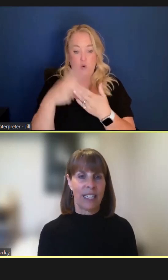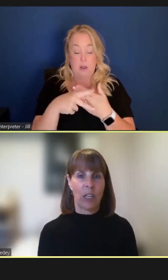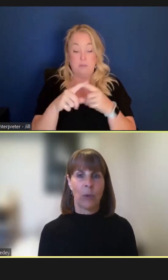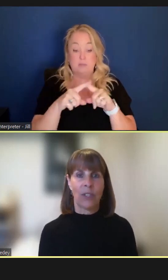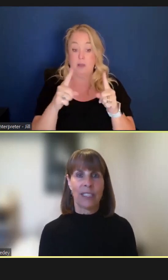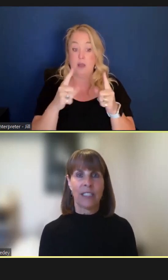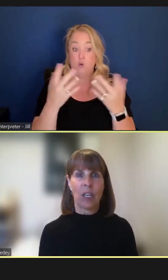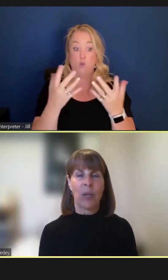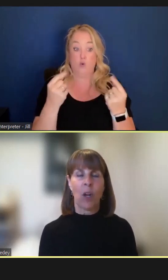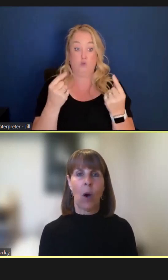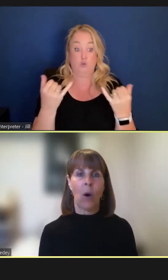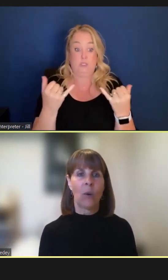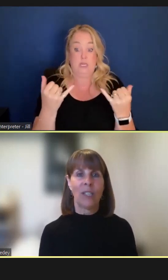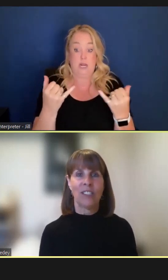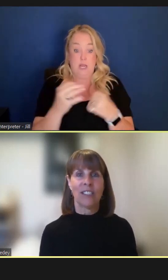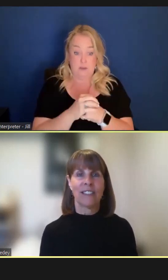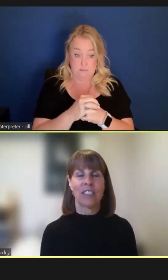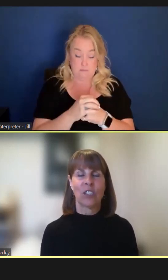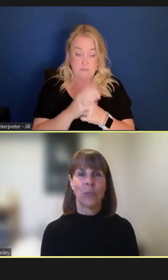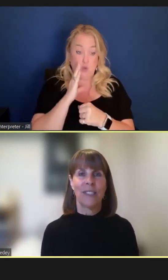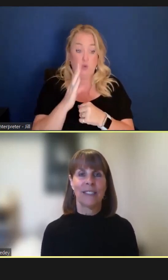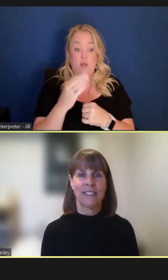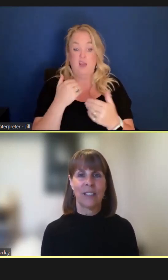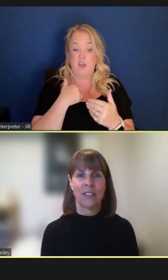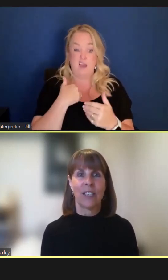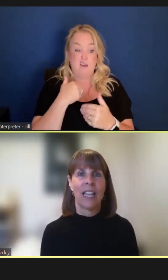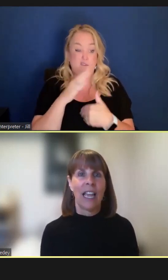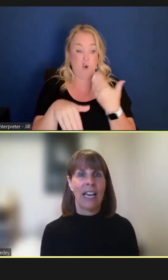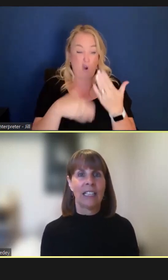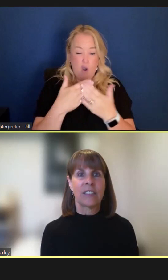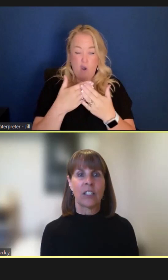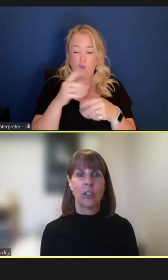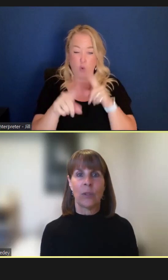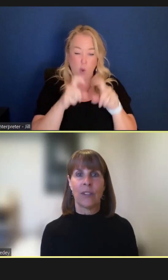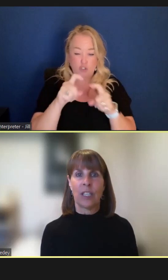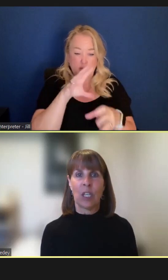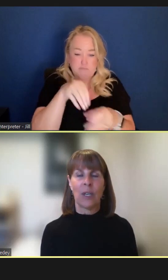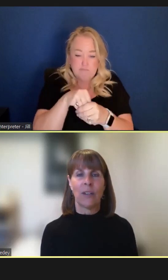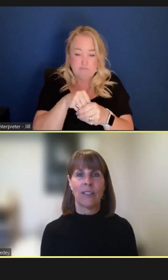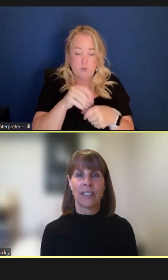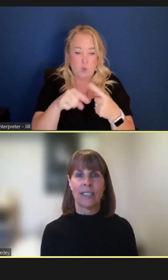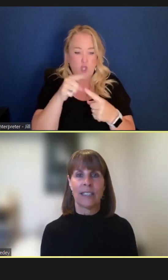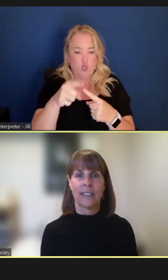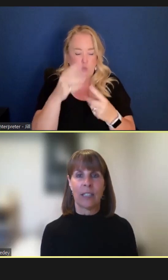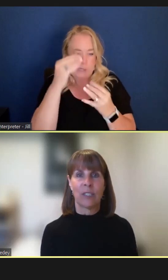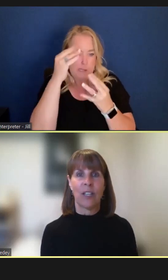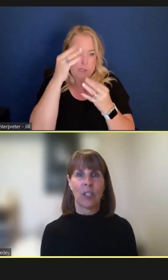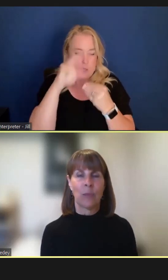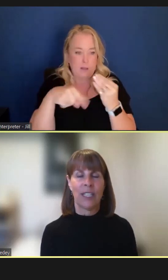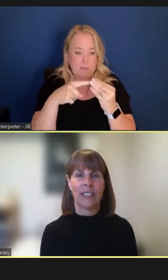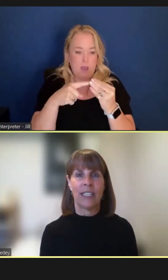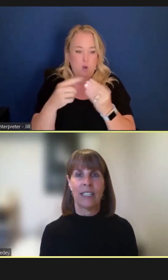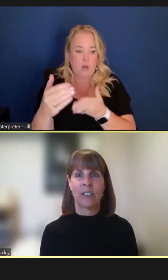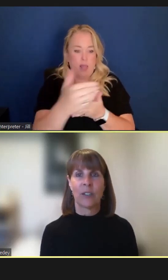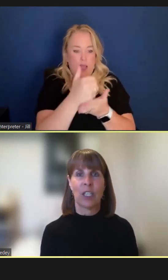we're going to talk about all questions that should be considered as you are thinking about collecting language outcome data and as you're thinking